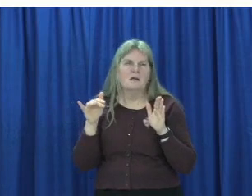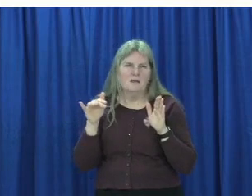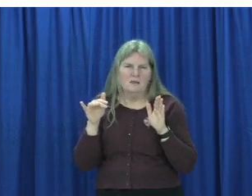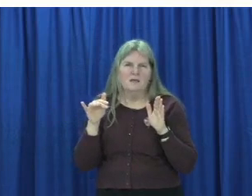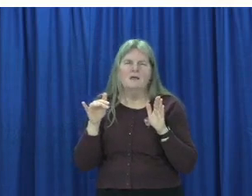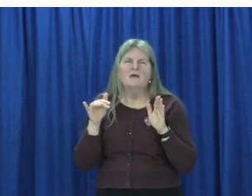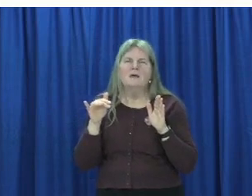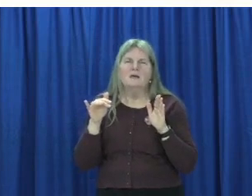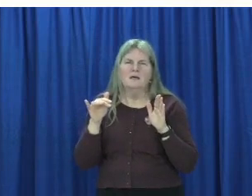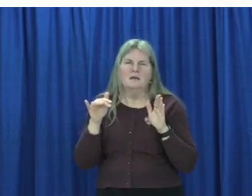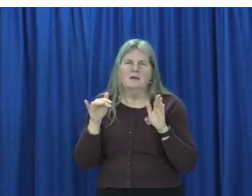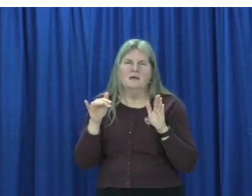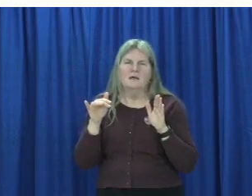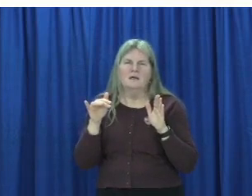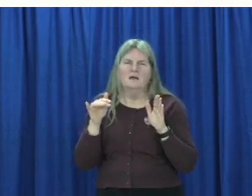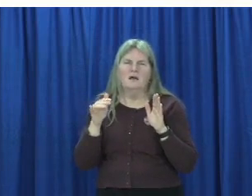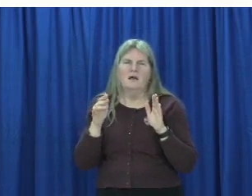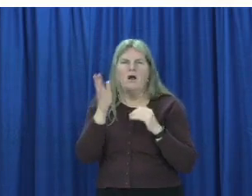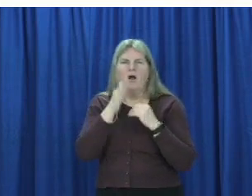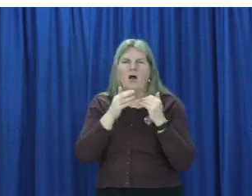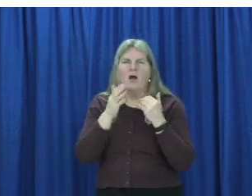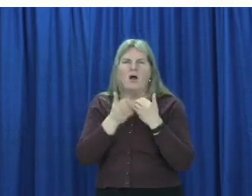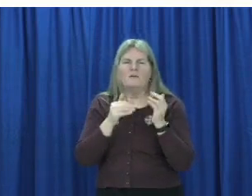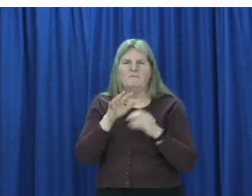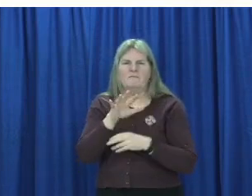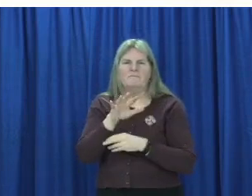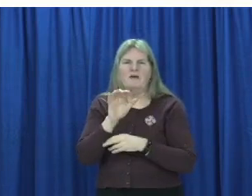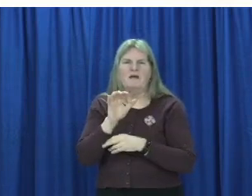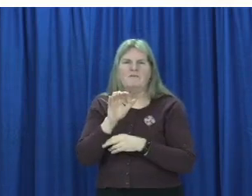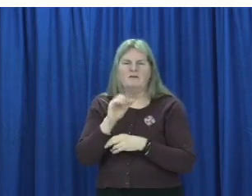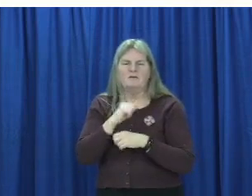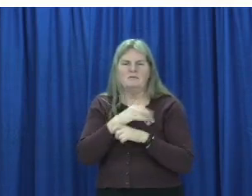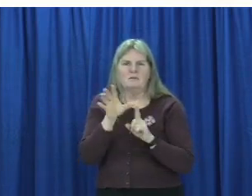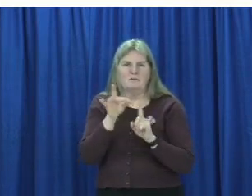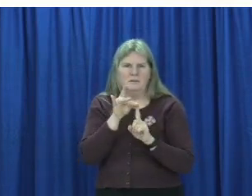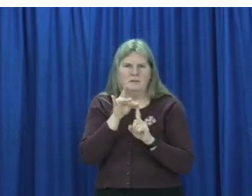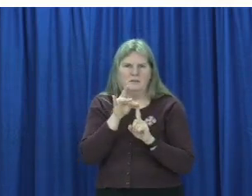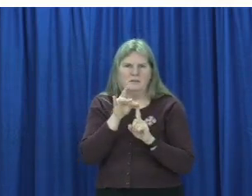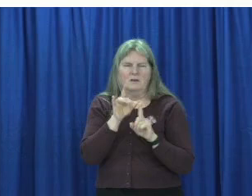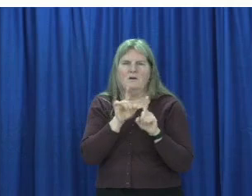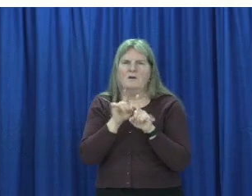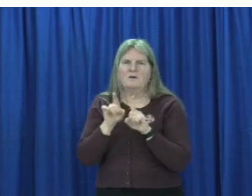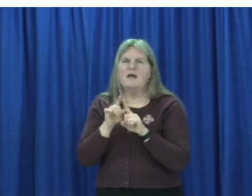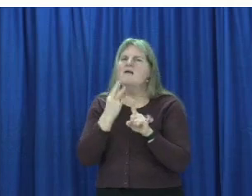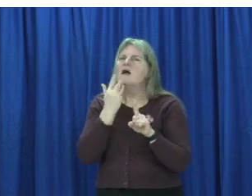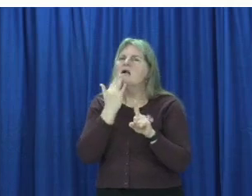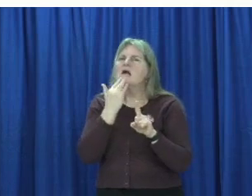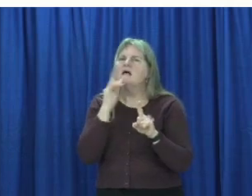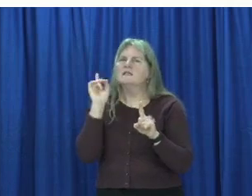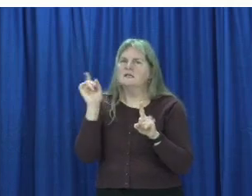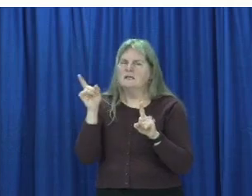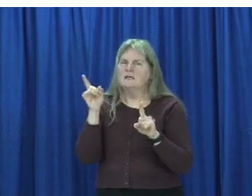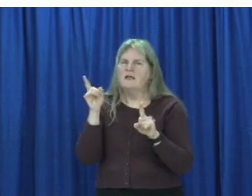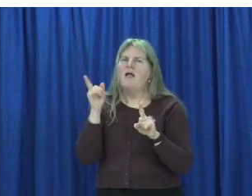And we have also, the colours represent the vaccination status of our